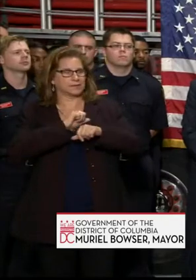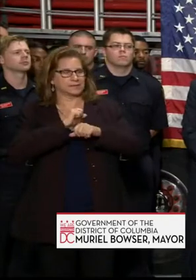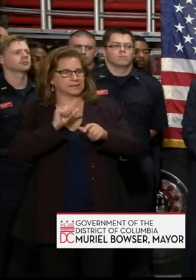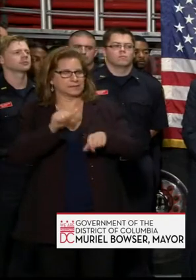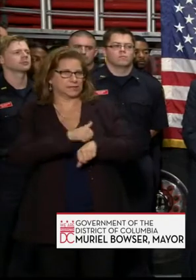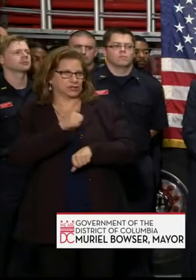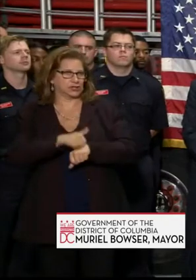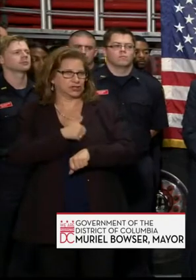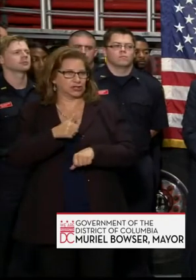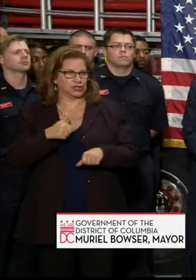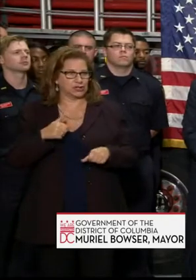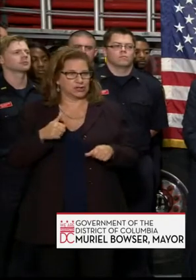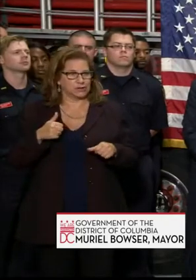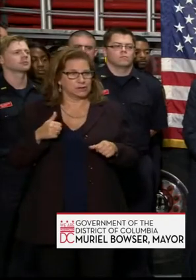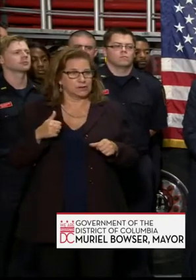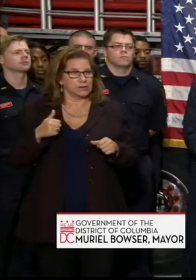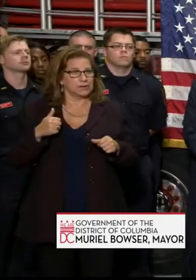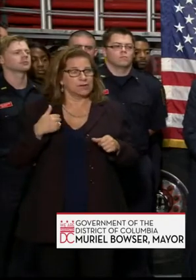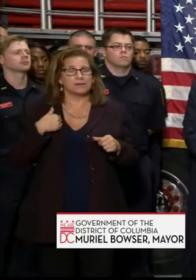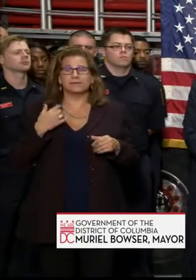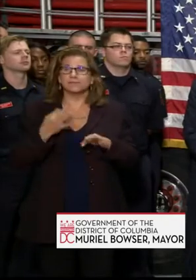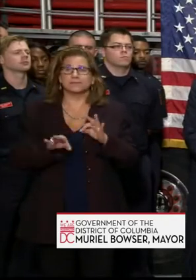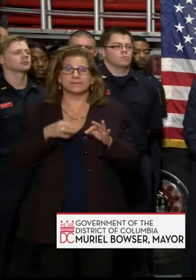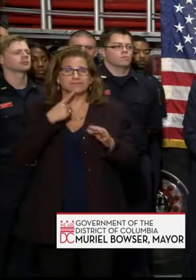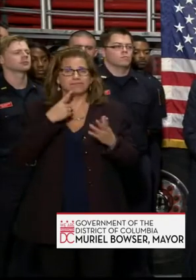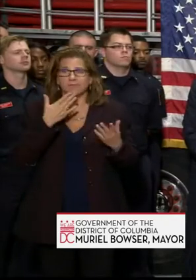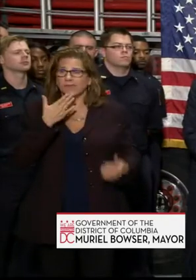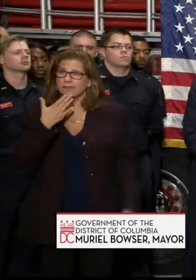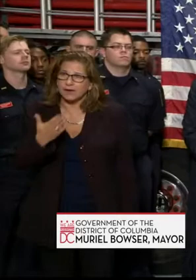BY SAYING THANK YOU. THANK YOU FOR LEAVING THAT YOUR